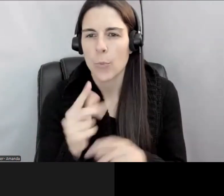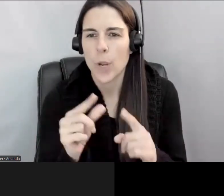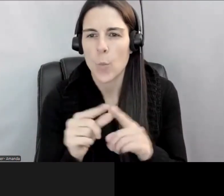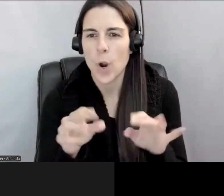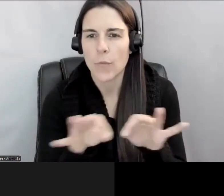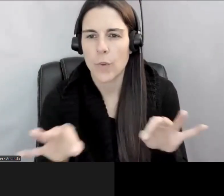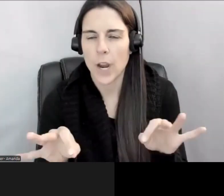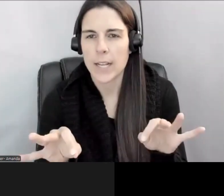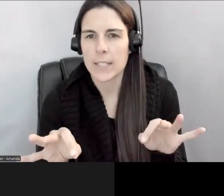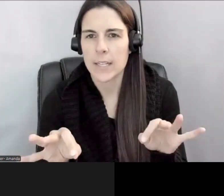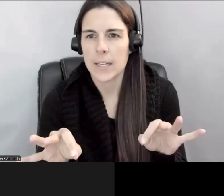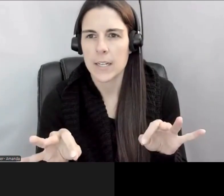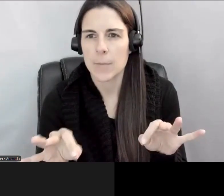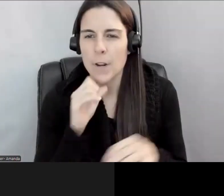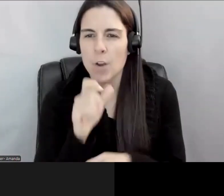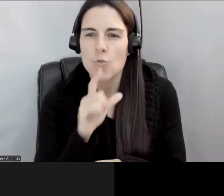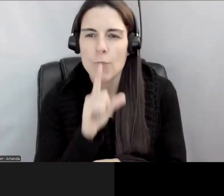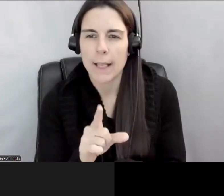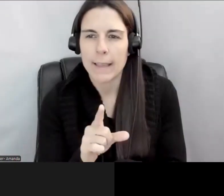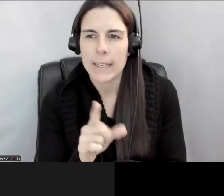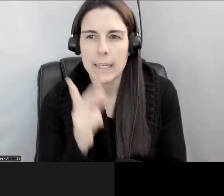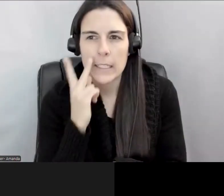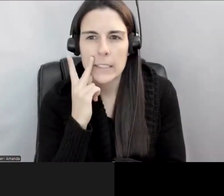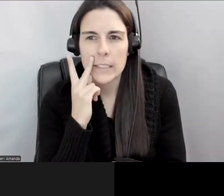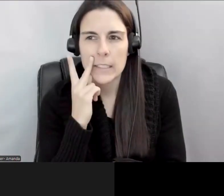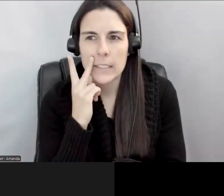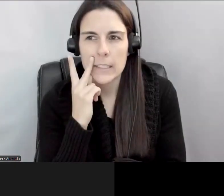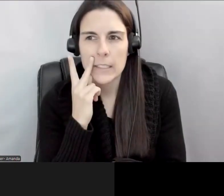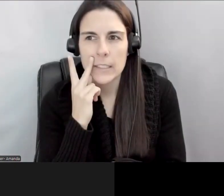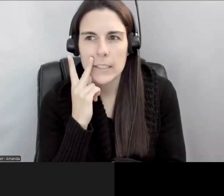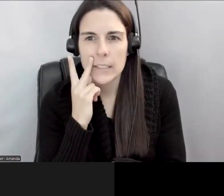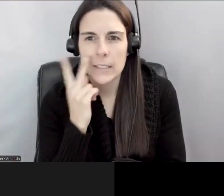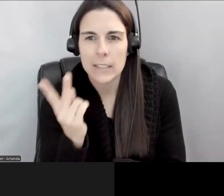mention or I don't really see them imitating our parents, or,